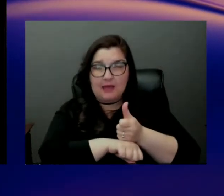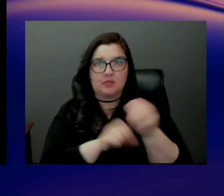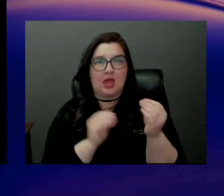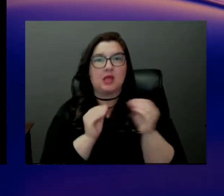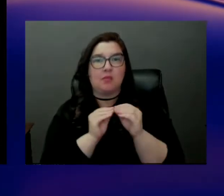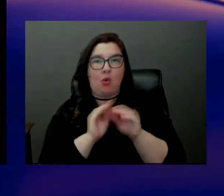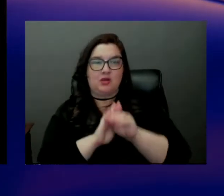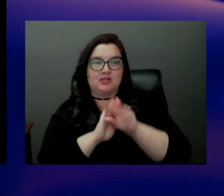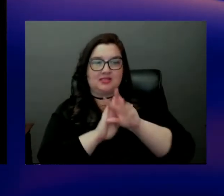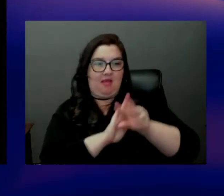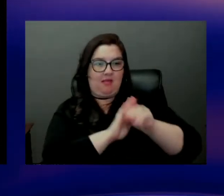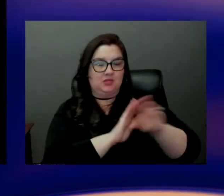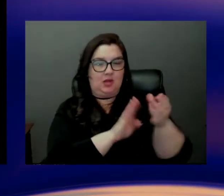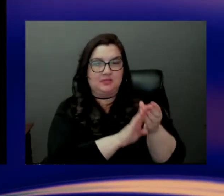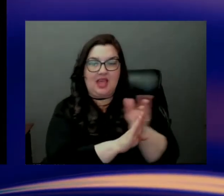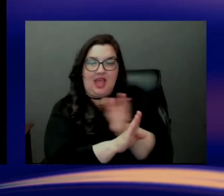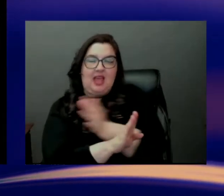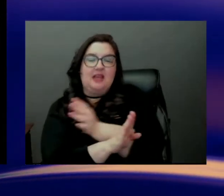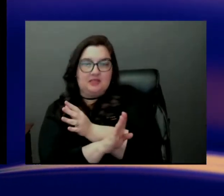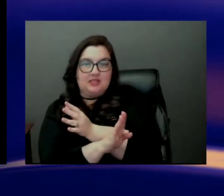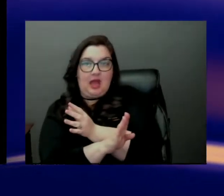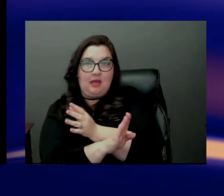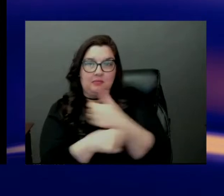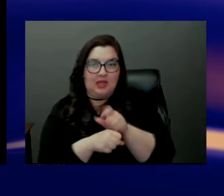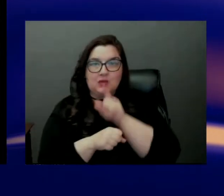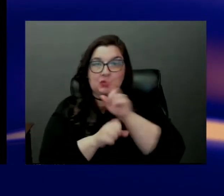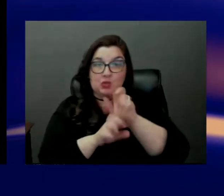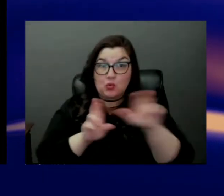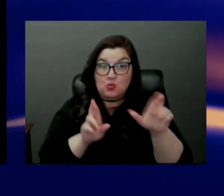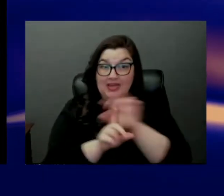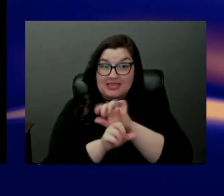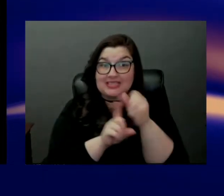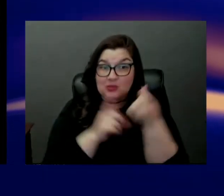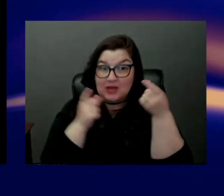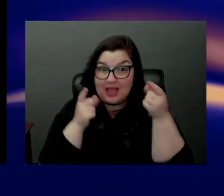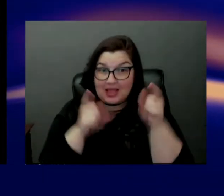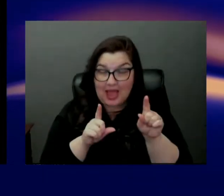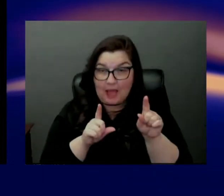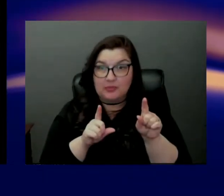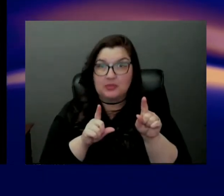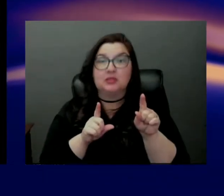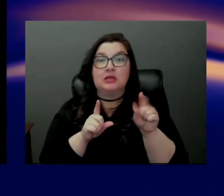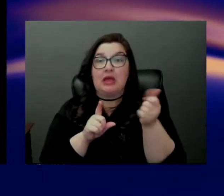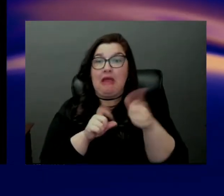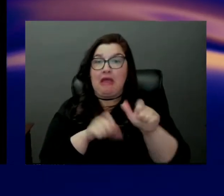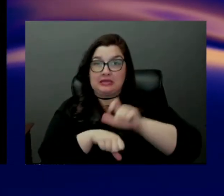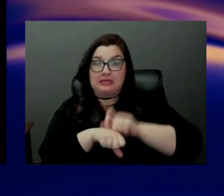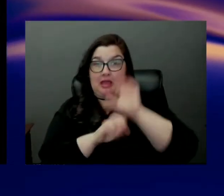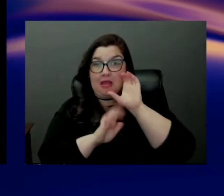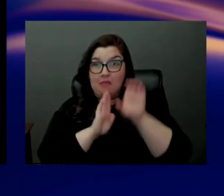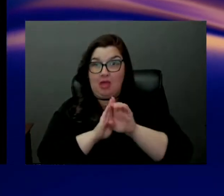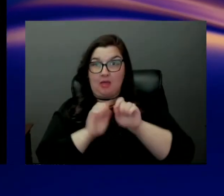so you're ready for that because what the situation happens is each time you launch an image you're gonna consume that snapshot